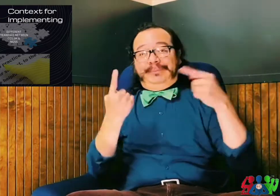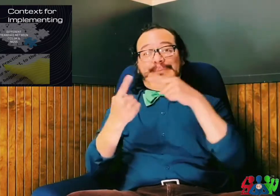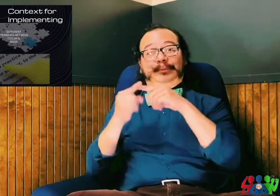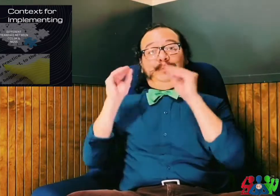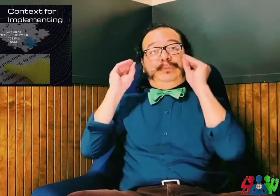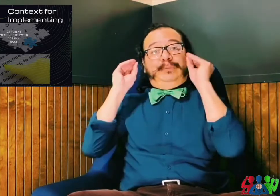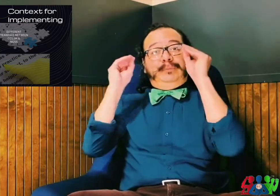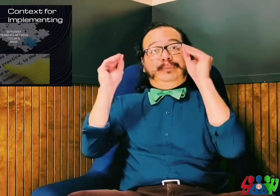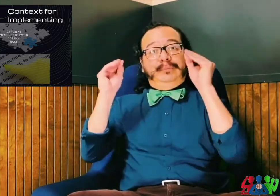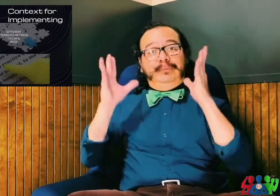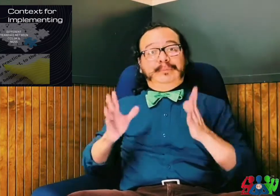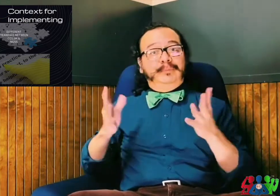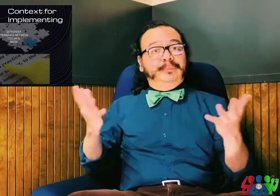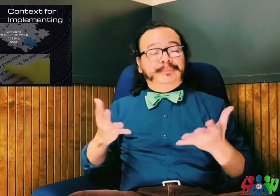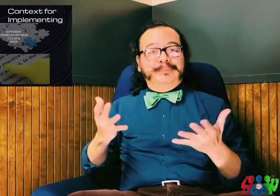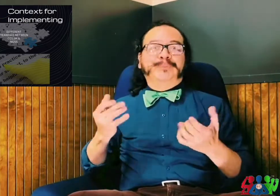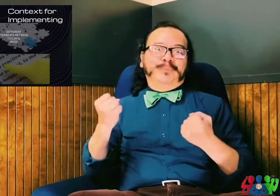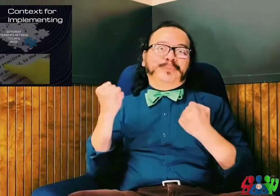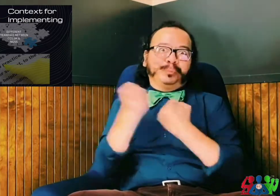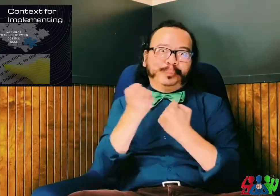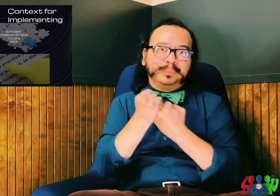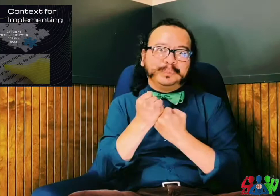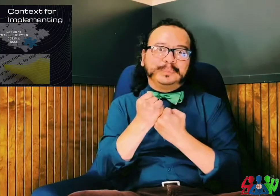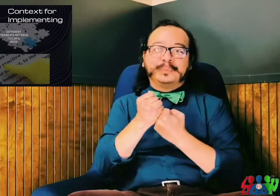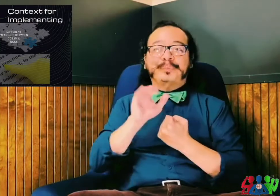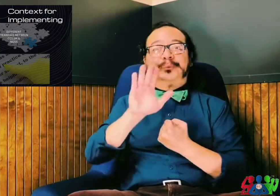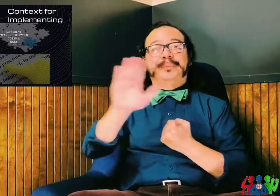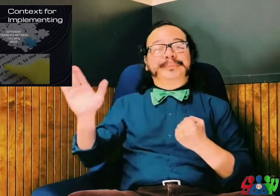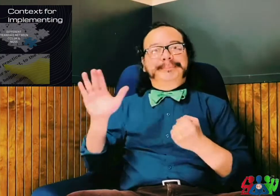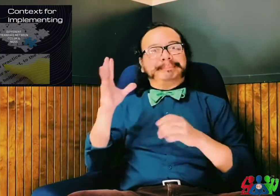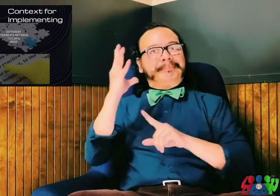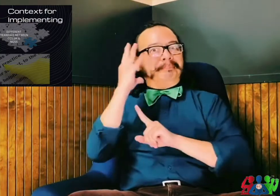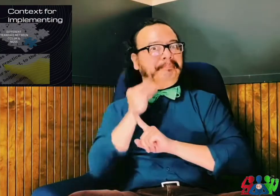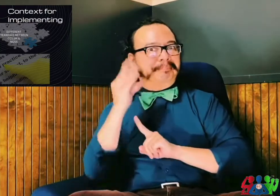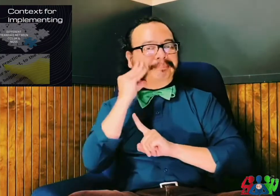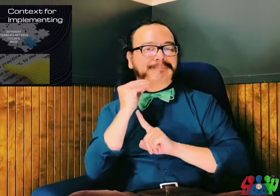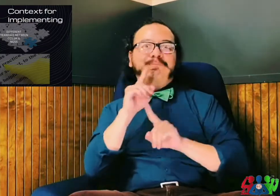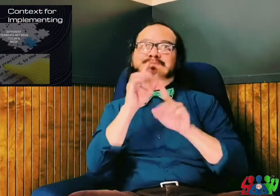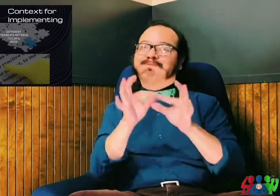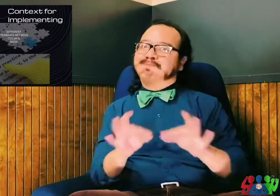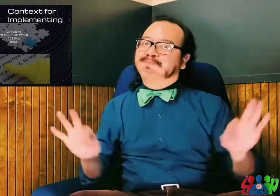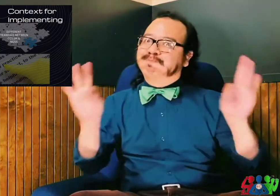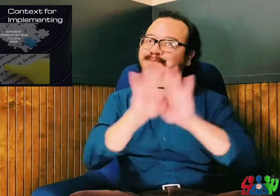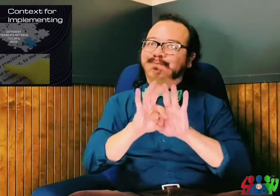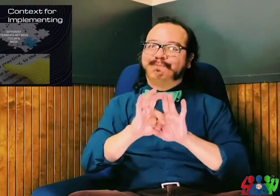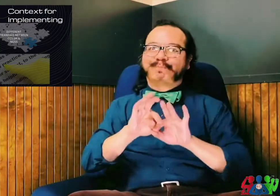The expertise of educators working in classrooms and in after-/out-of-school settings is a key factor as educator support.